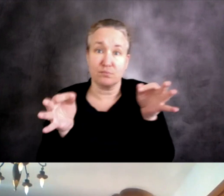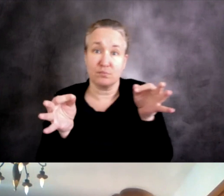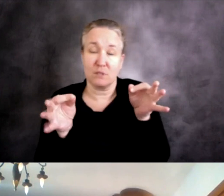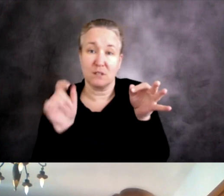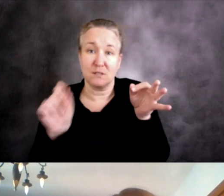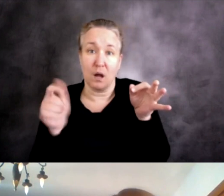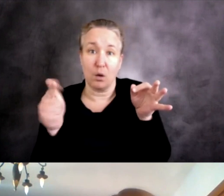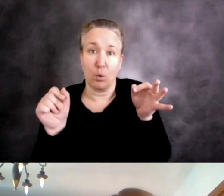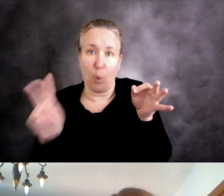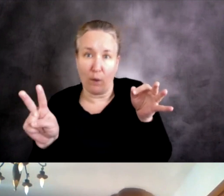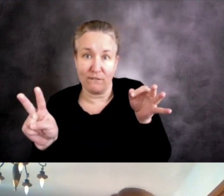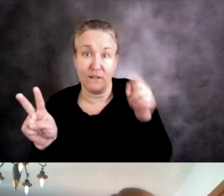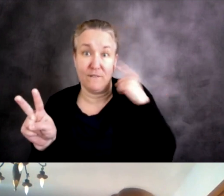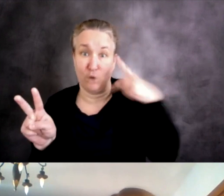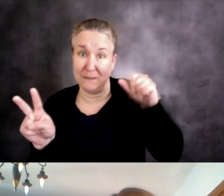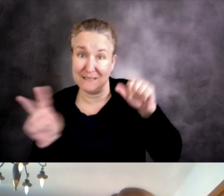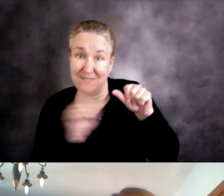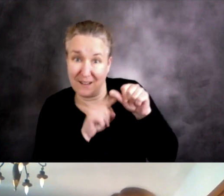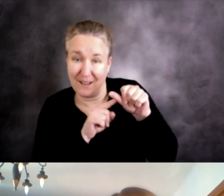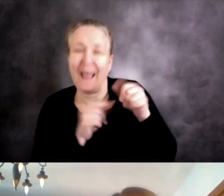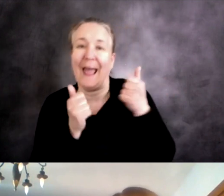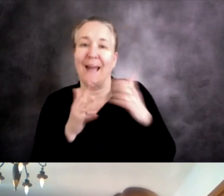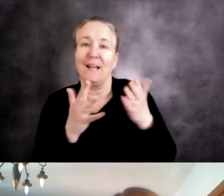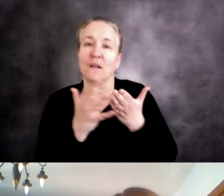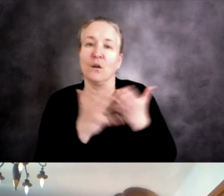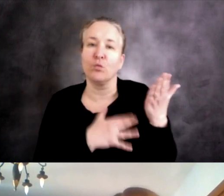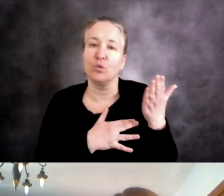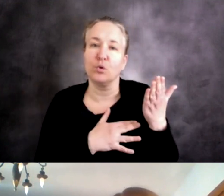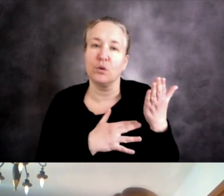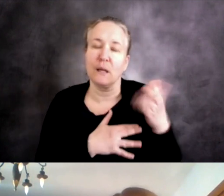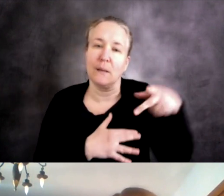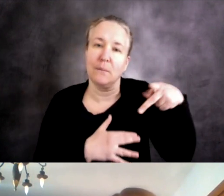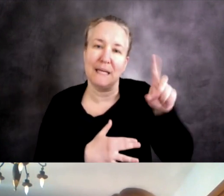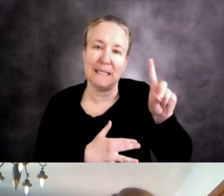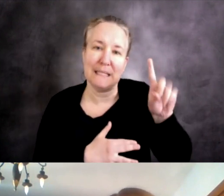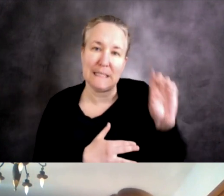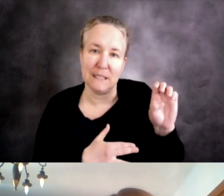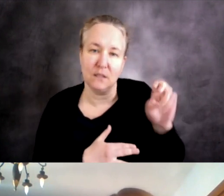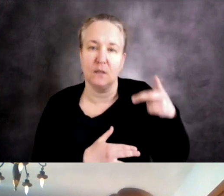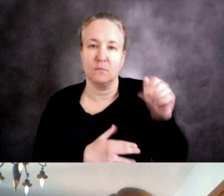in Pennsylvania, anything that is through PDE's website, Pennsylvania Department of Education's